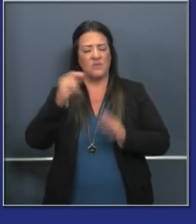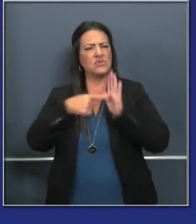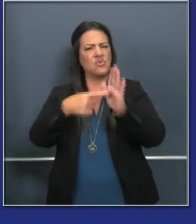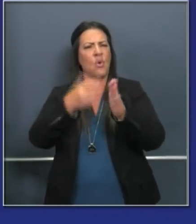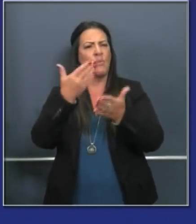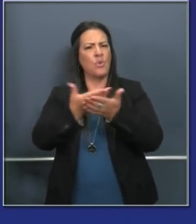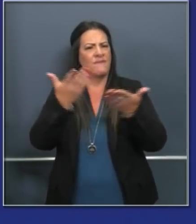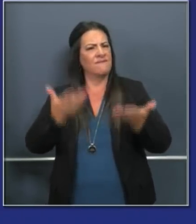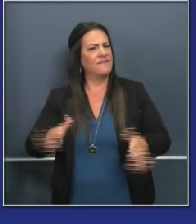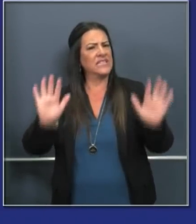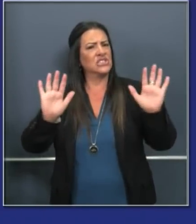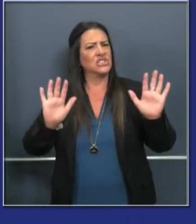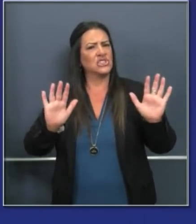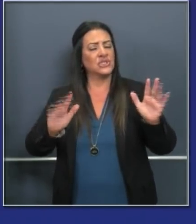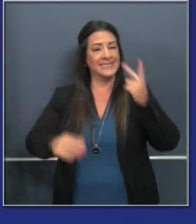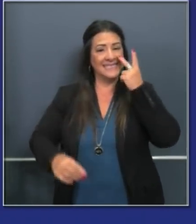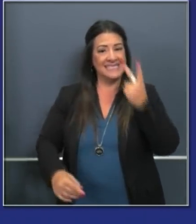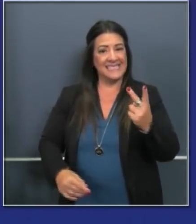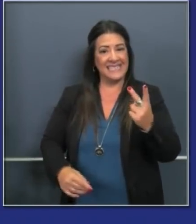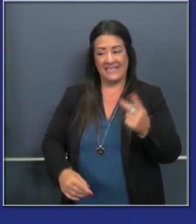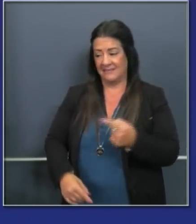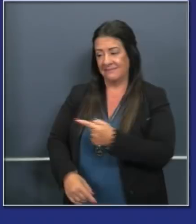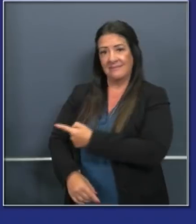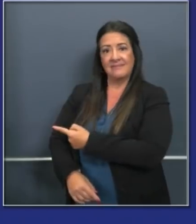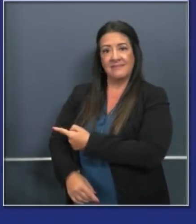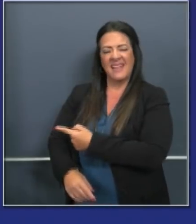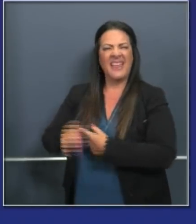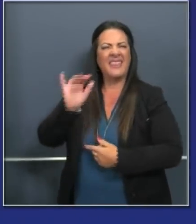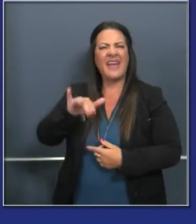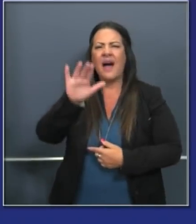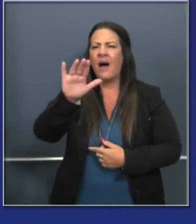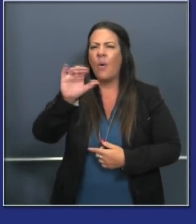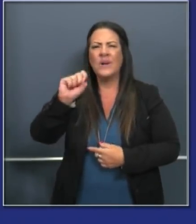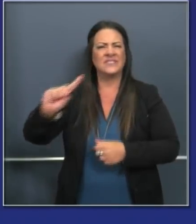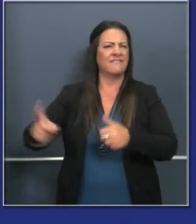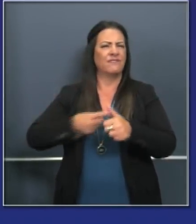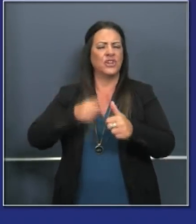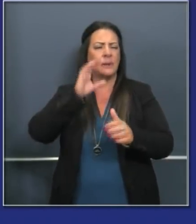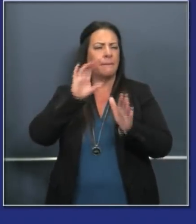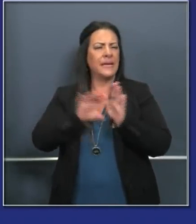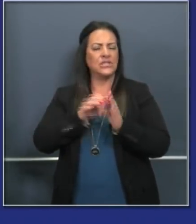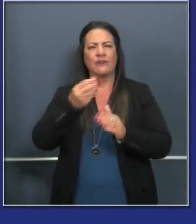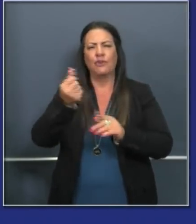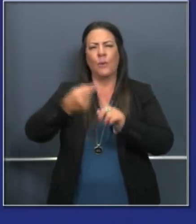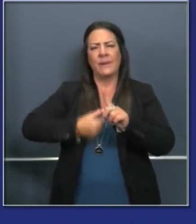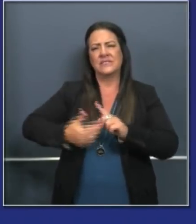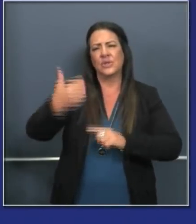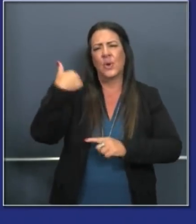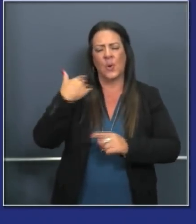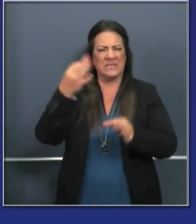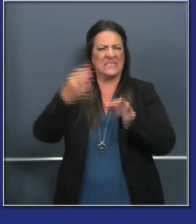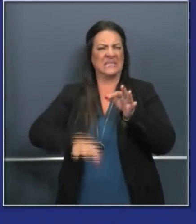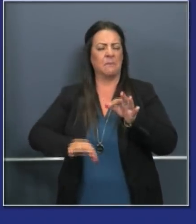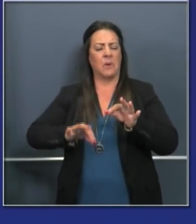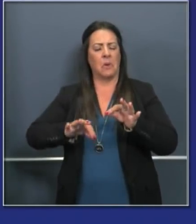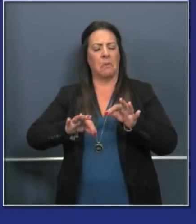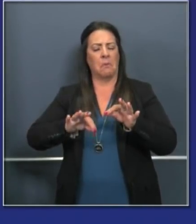CONDITIONS THAT DETERMINE OUR FATE AND FUTURE. IN THE STATE OF CALIFORNIA. WE ARE PROOF OF THAT. YOU SEE THIS ONE OF THE